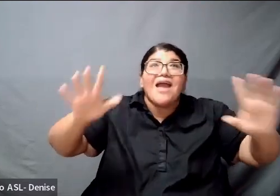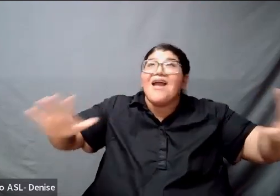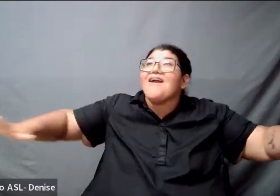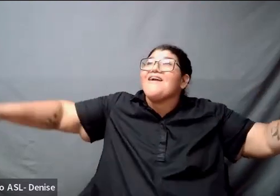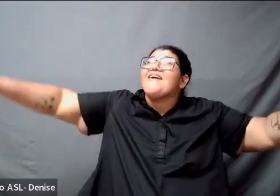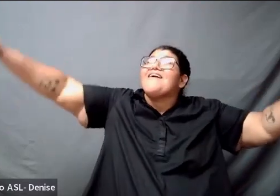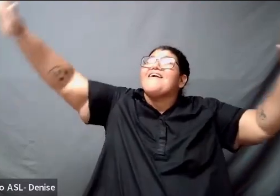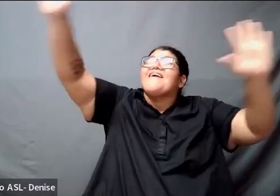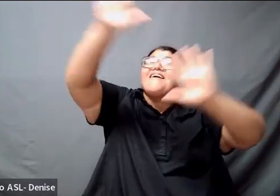How many books do you have now?